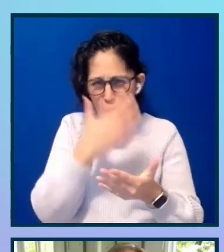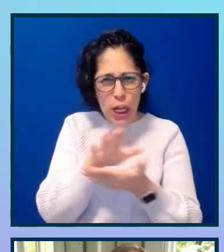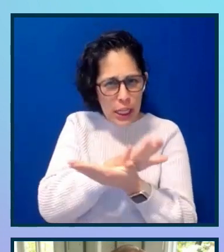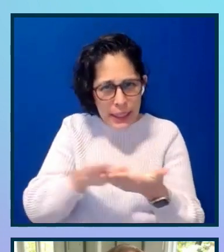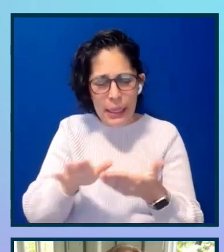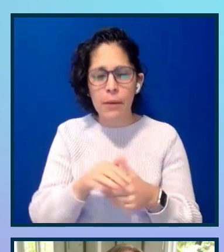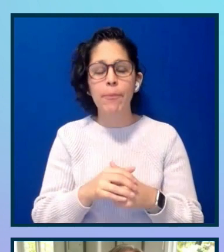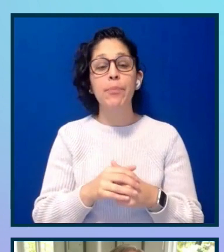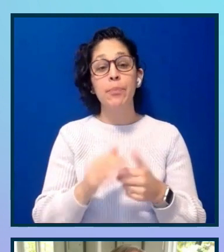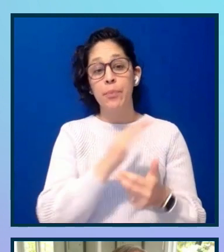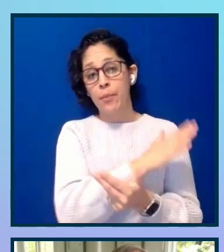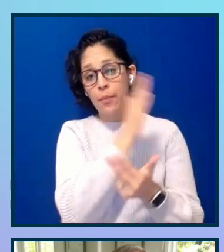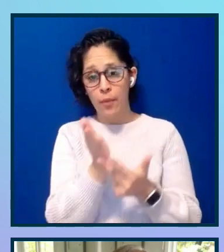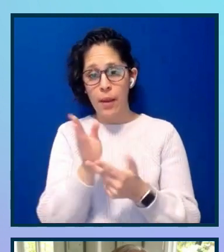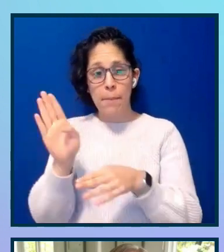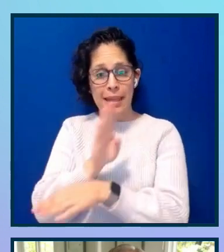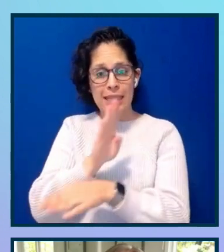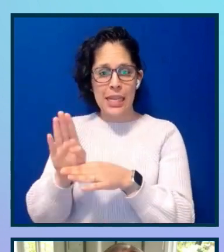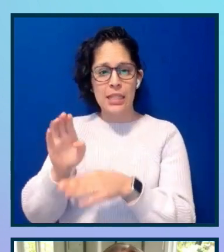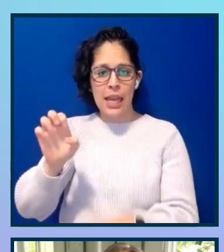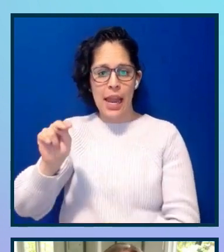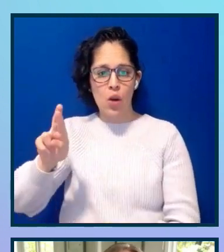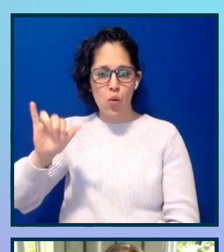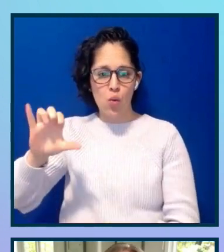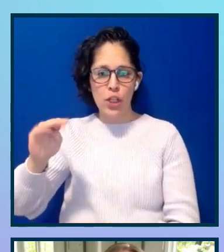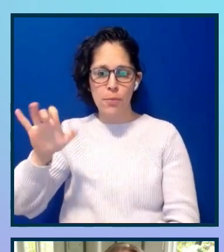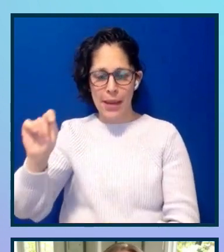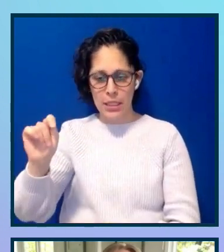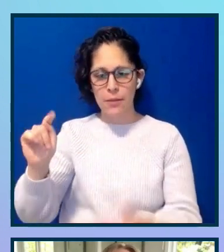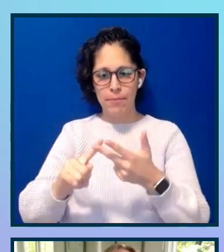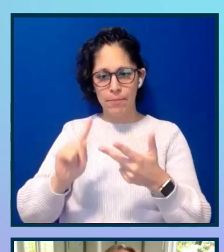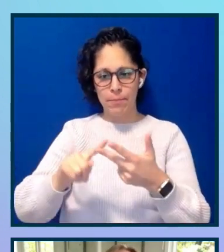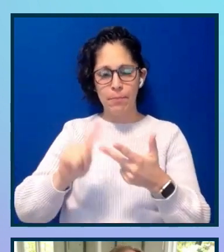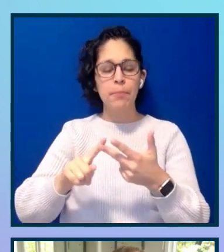And then we move to business enrichment, and business enrichment is really where we start